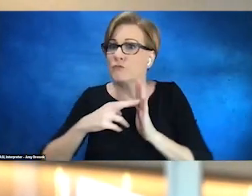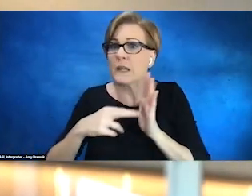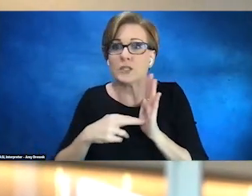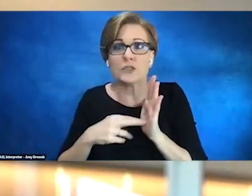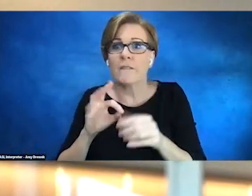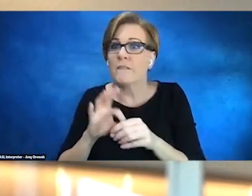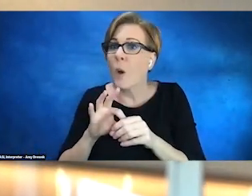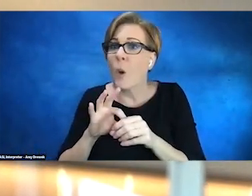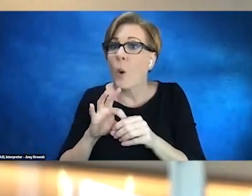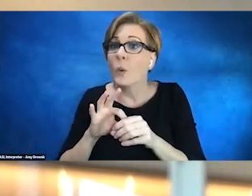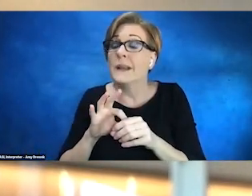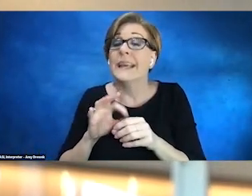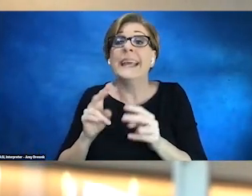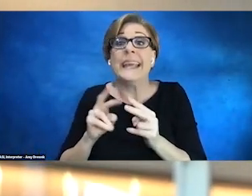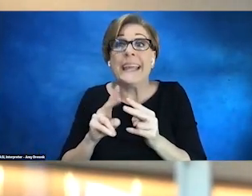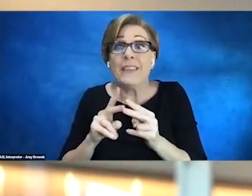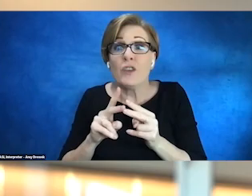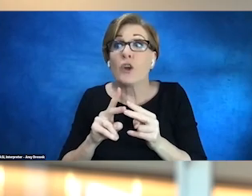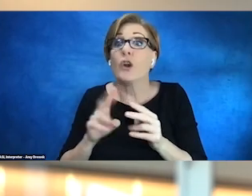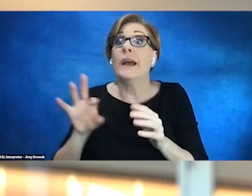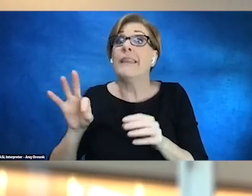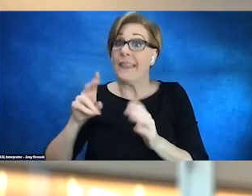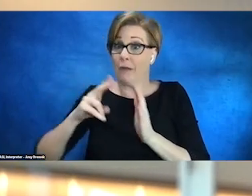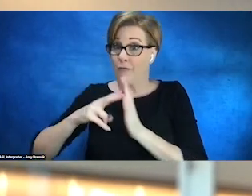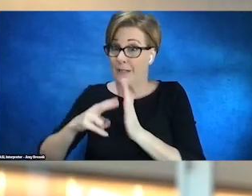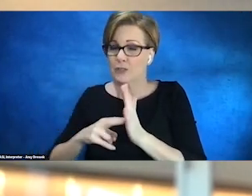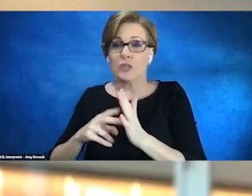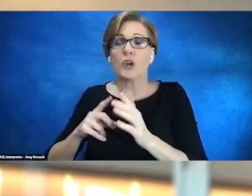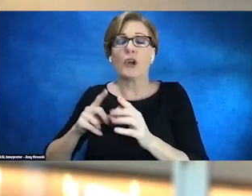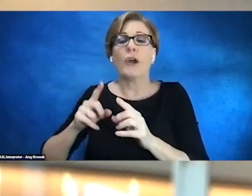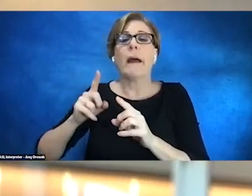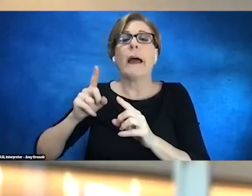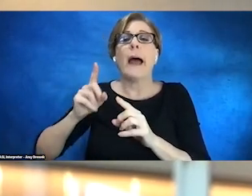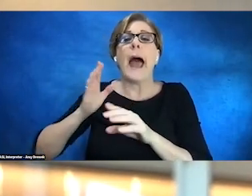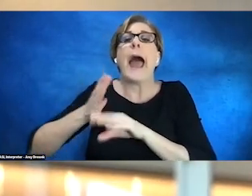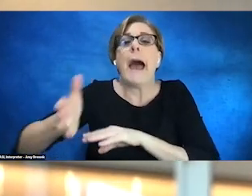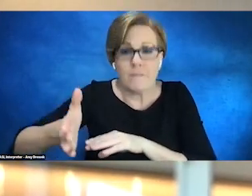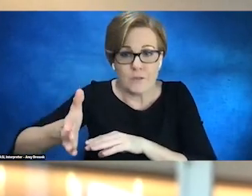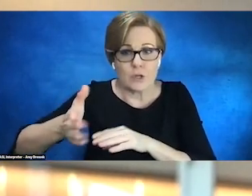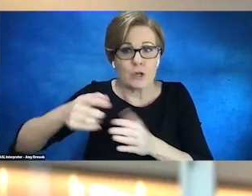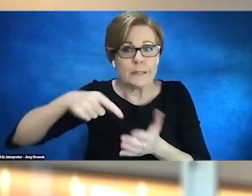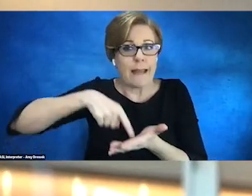to vote they had either registered after the voter registration deadline there they were too young to